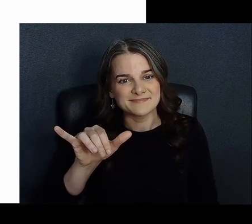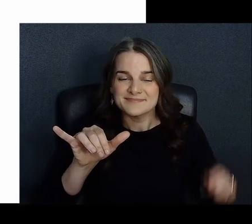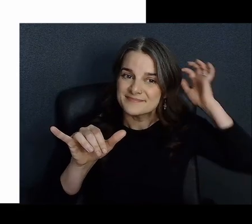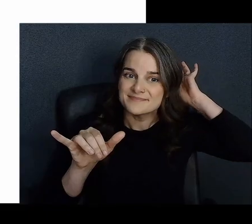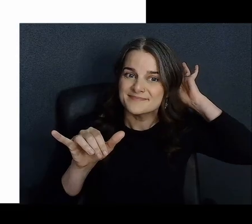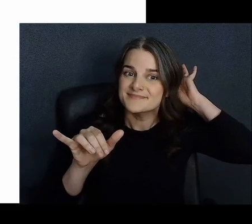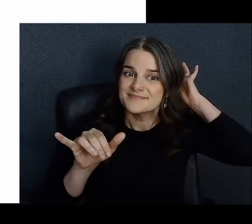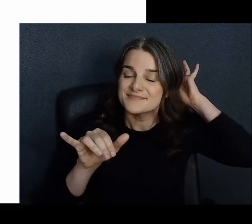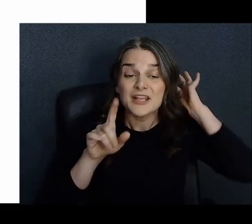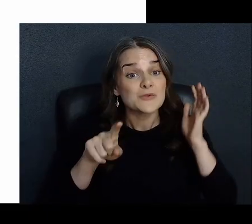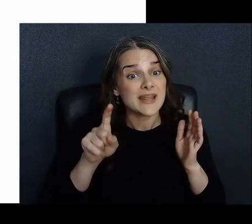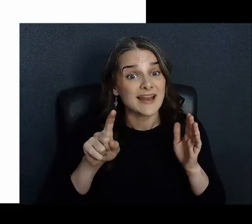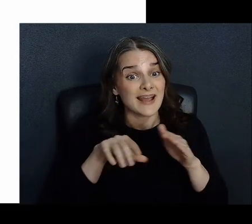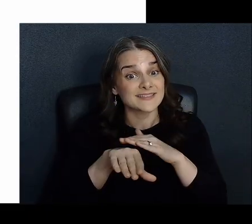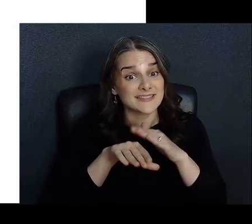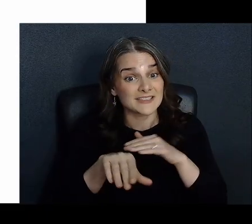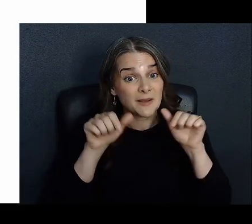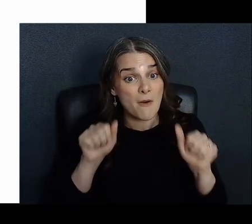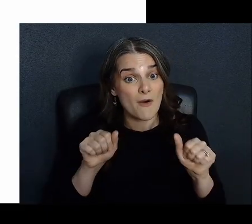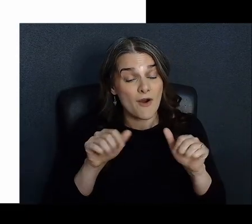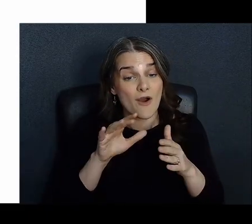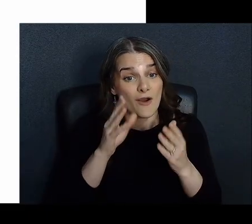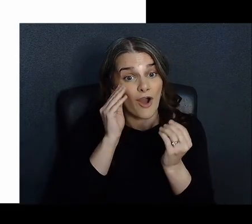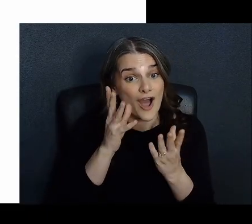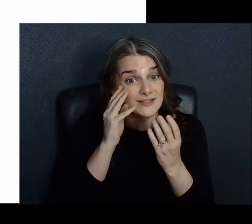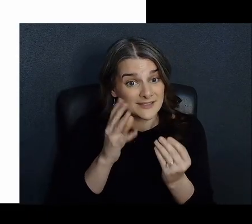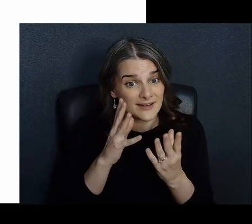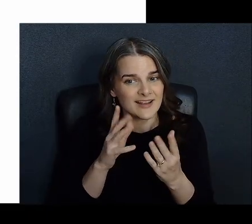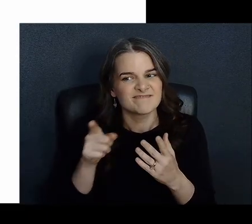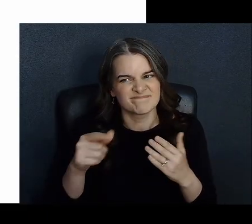the PowerPoint does have alt text included in it, so it does describe it.